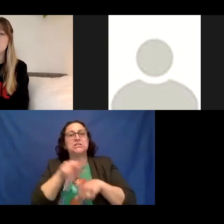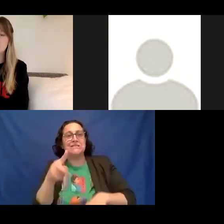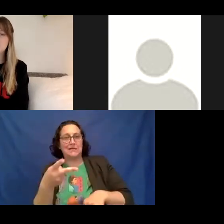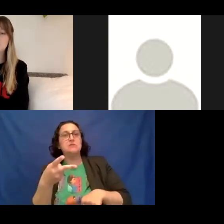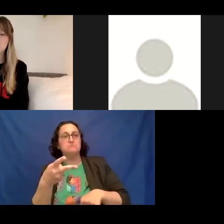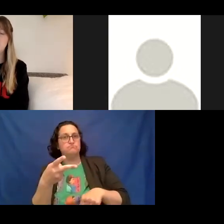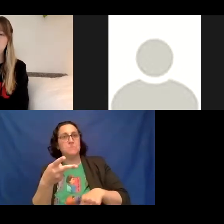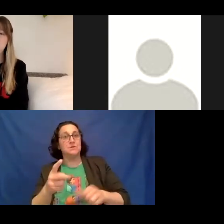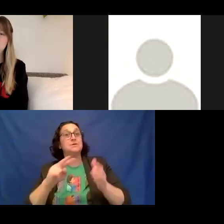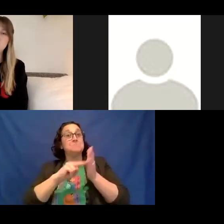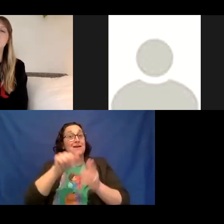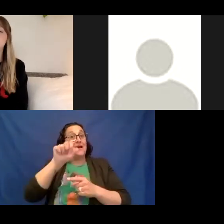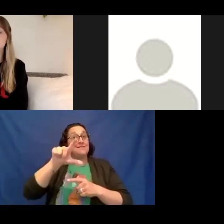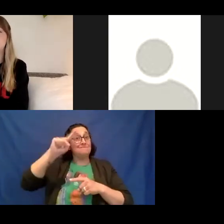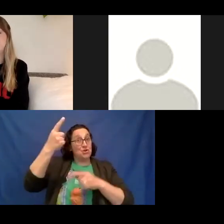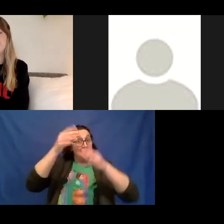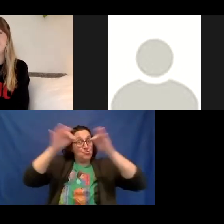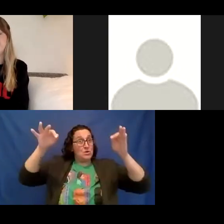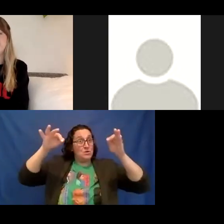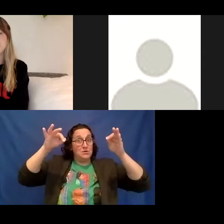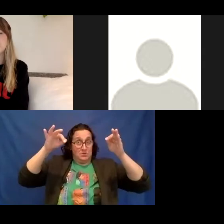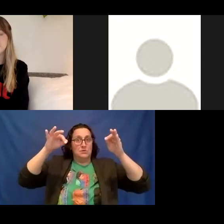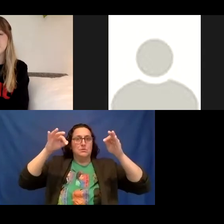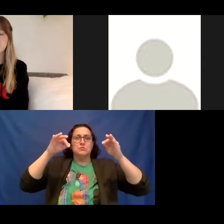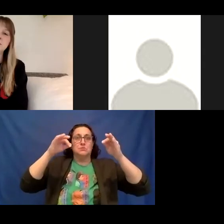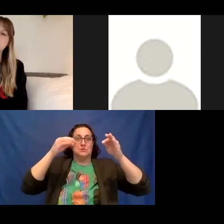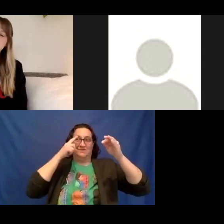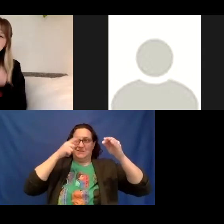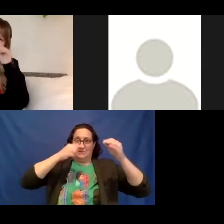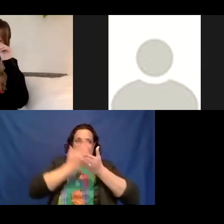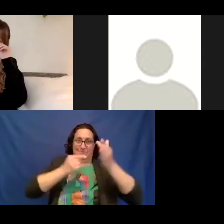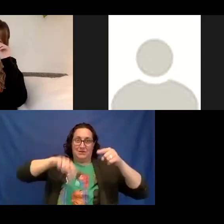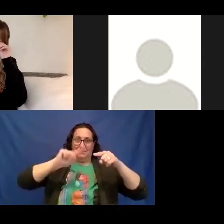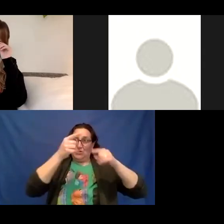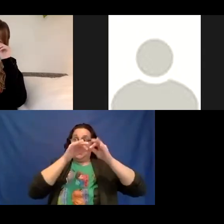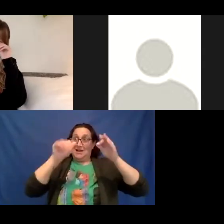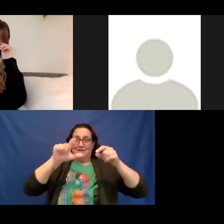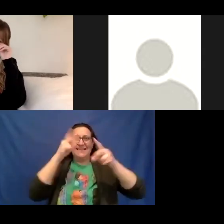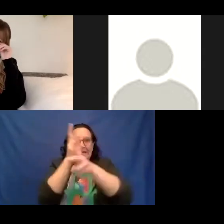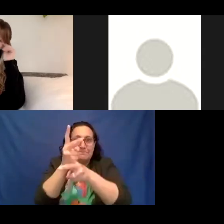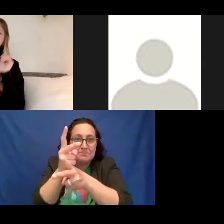and they really struggled to learn it, to access their education through that, and then only later